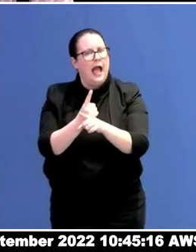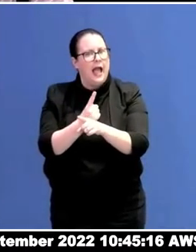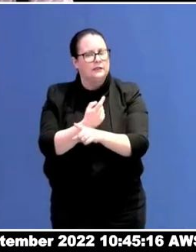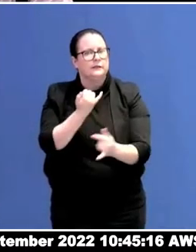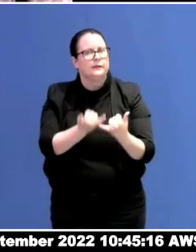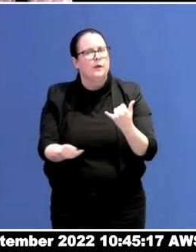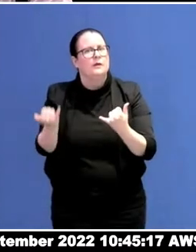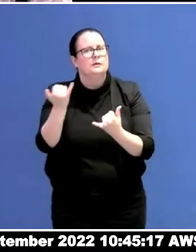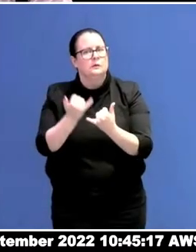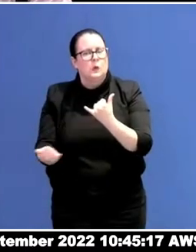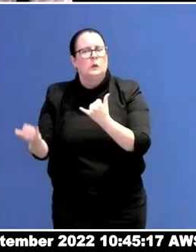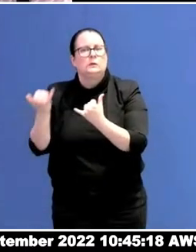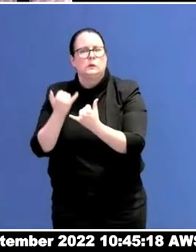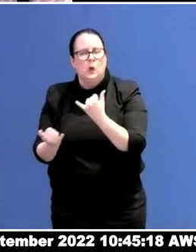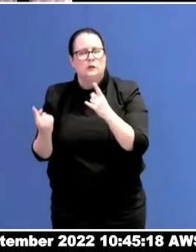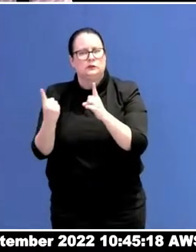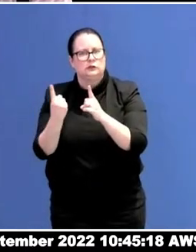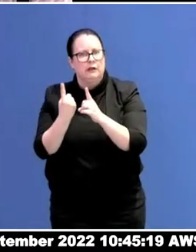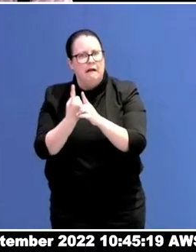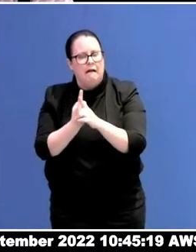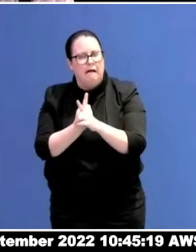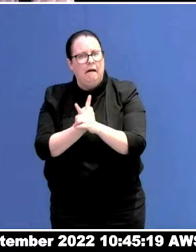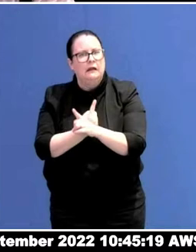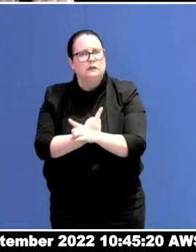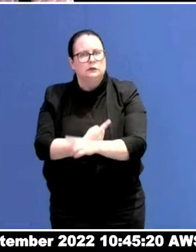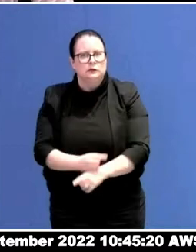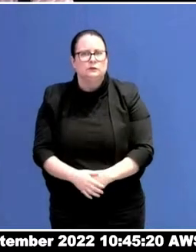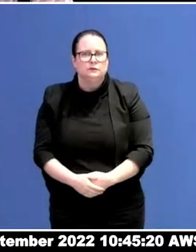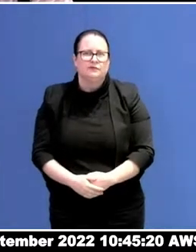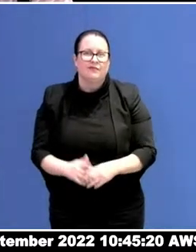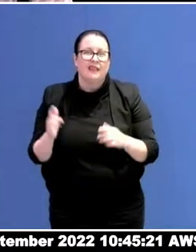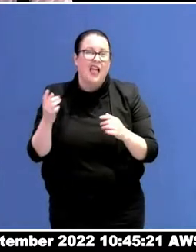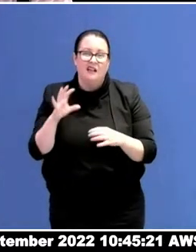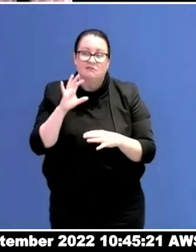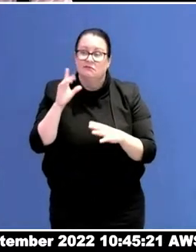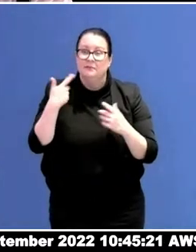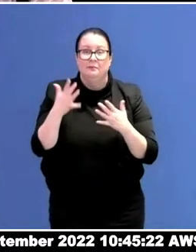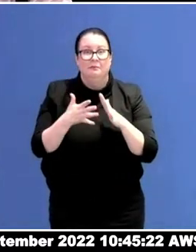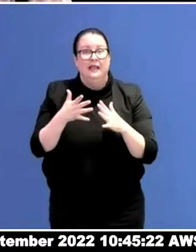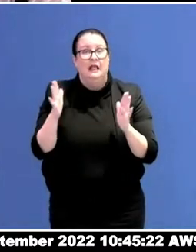there was more withdrawing and less verbal communication from him.